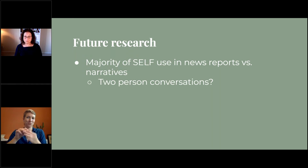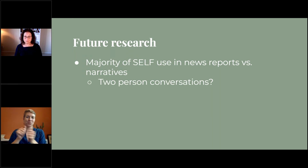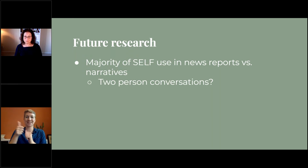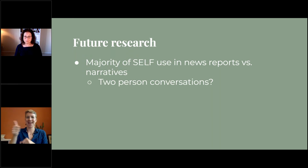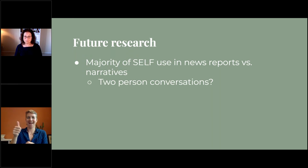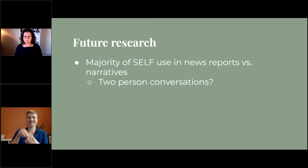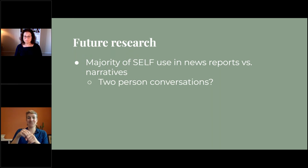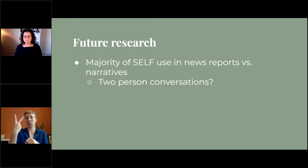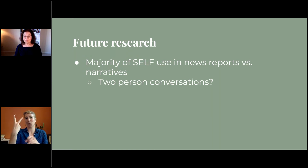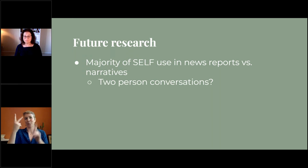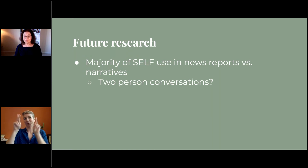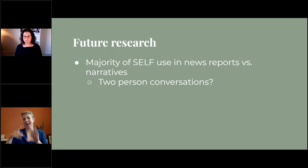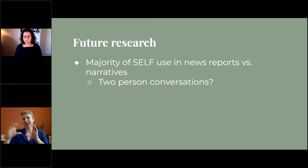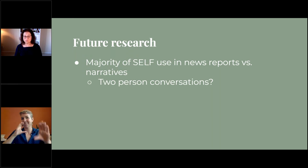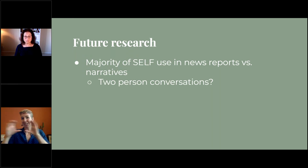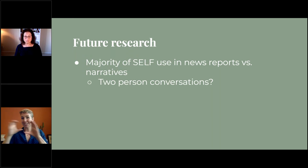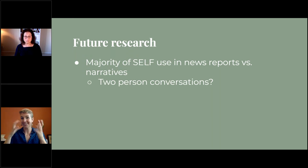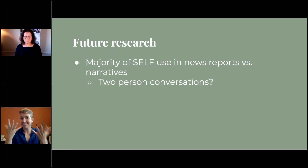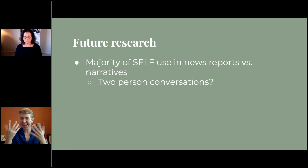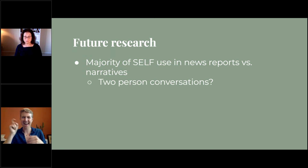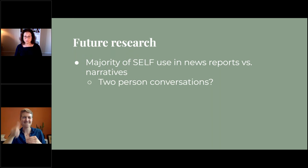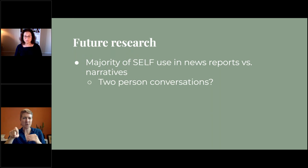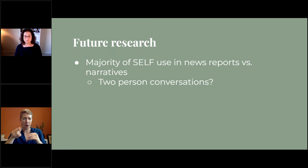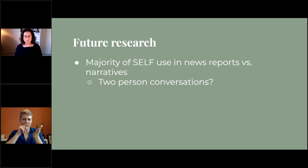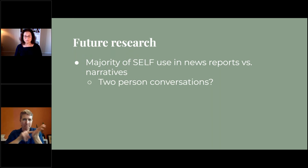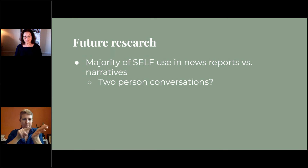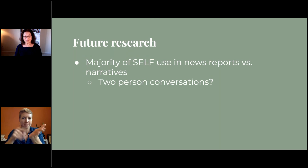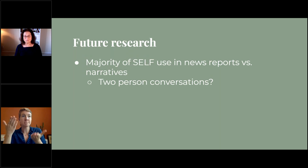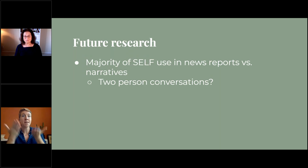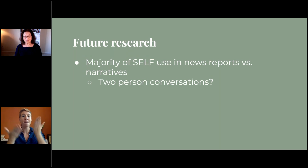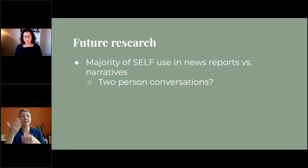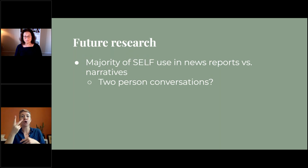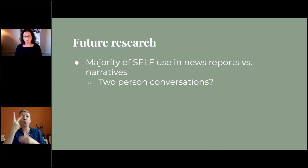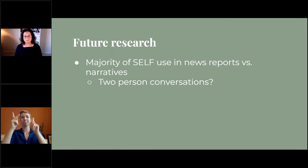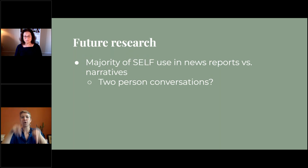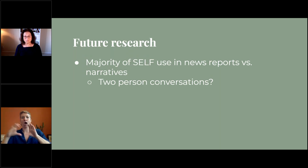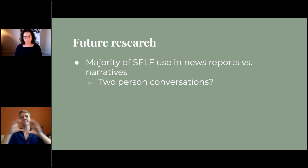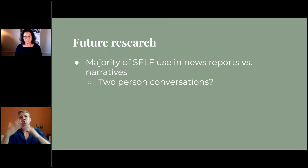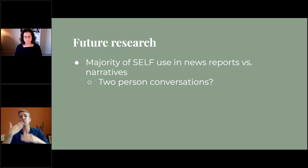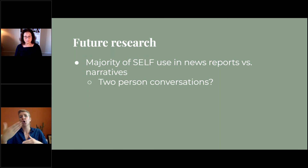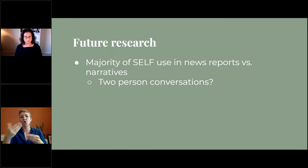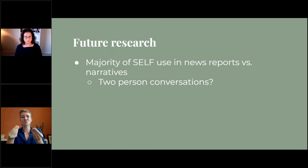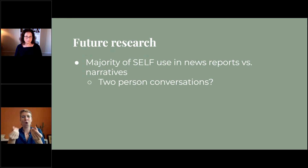There’s no data as far as SELF in two-person conversation or dialogue.